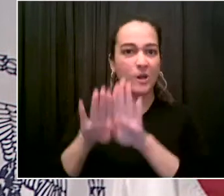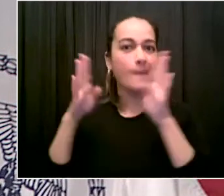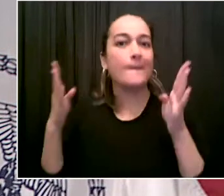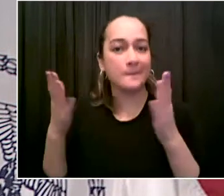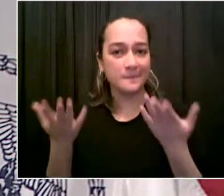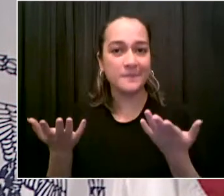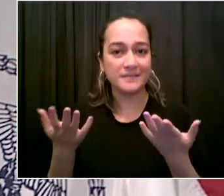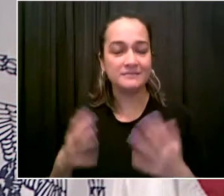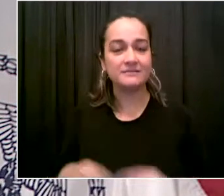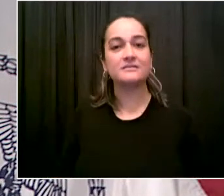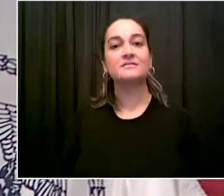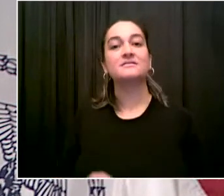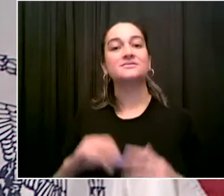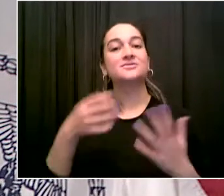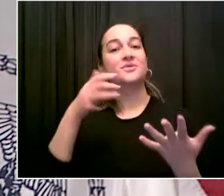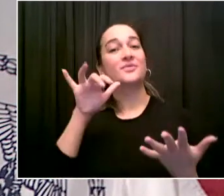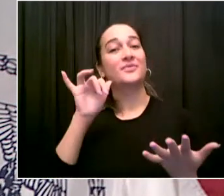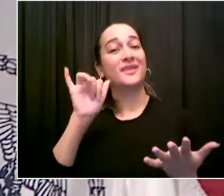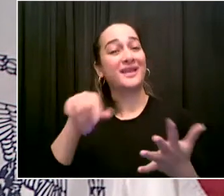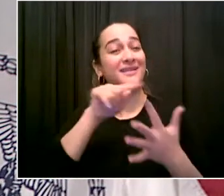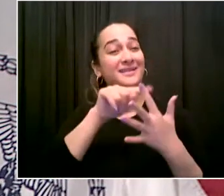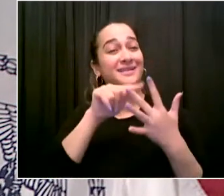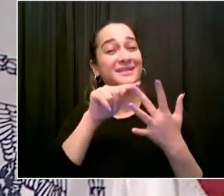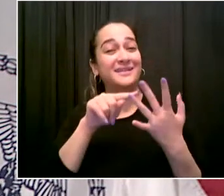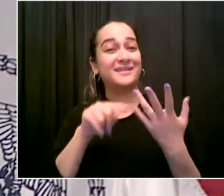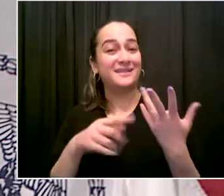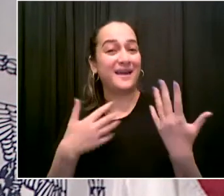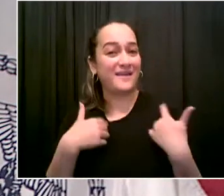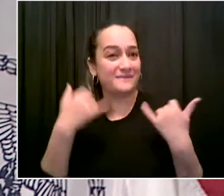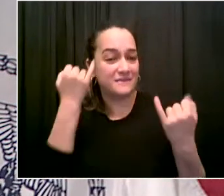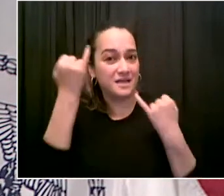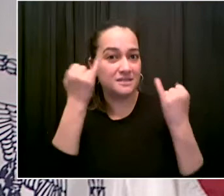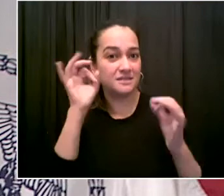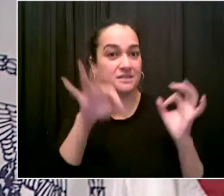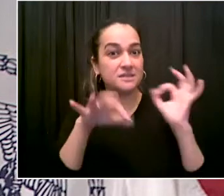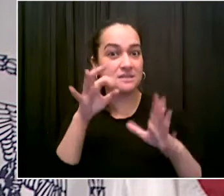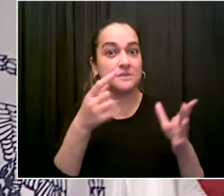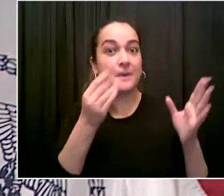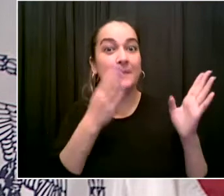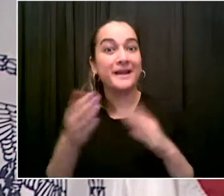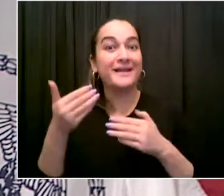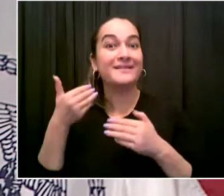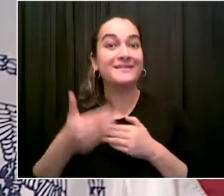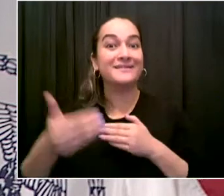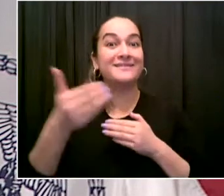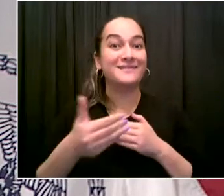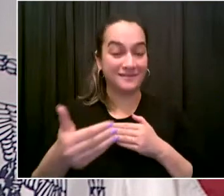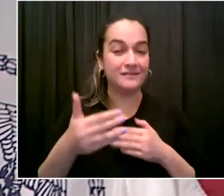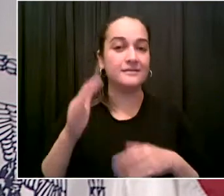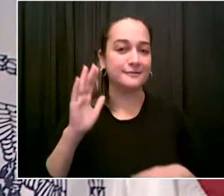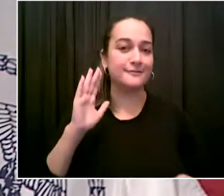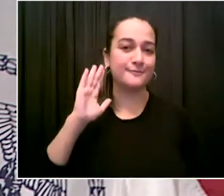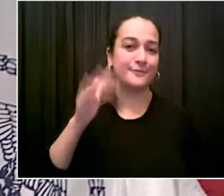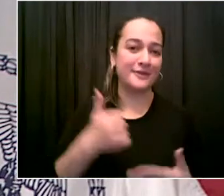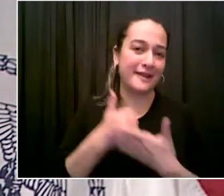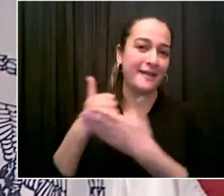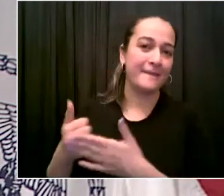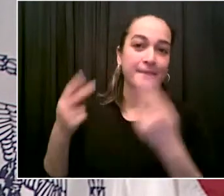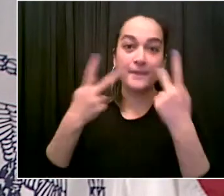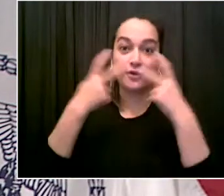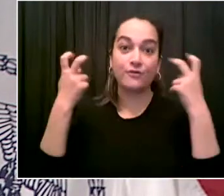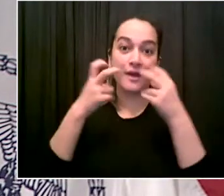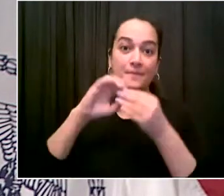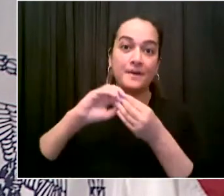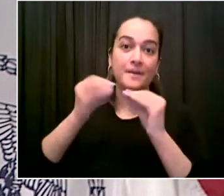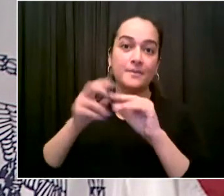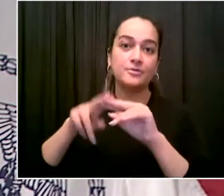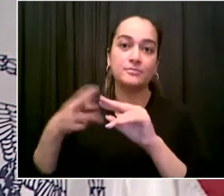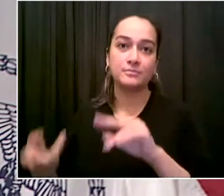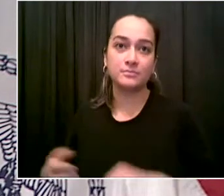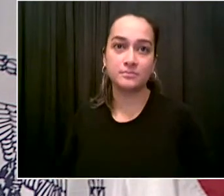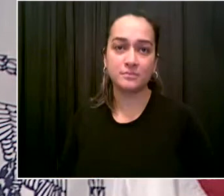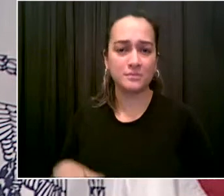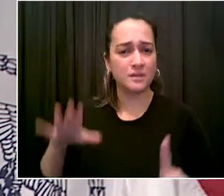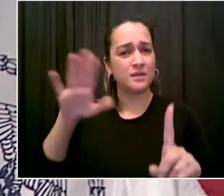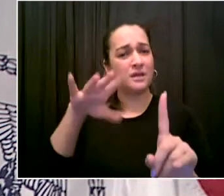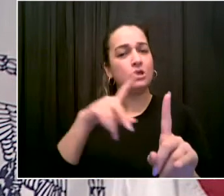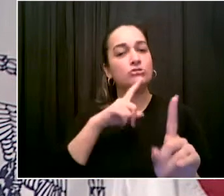GOING TO COME